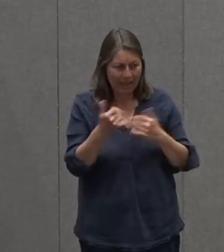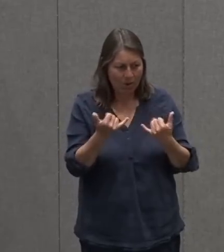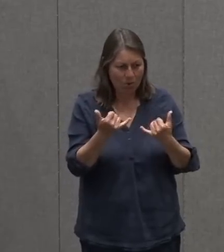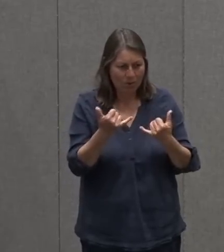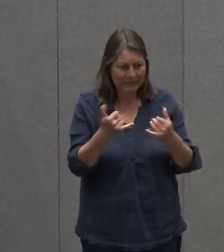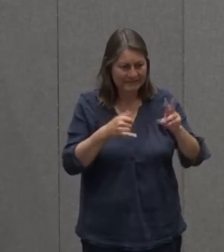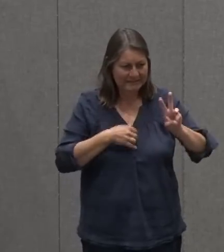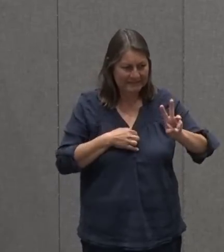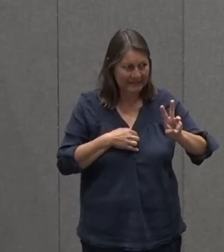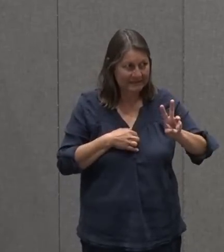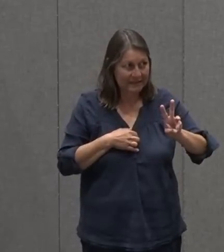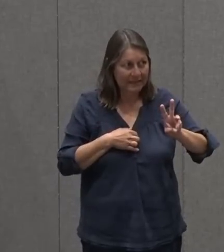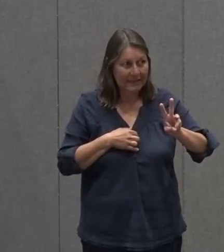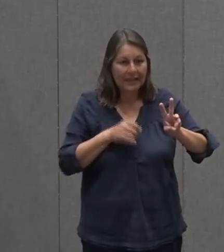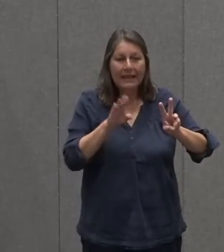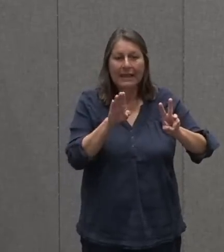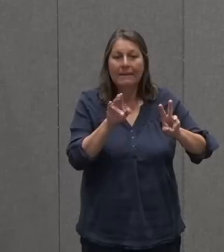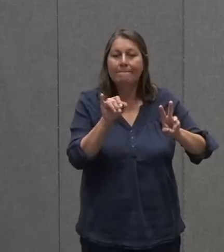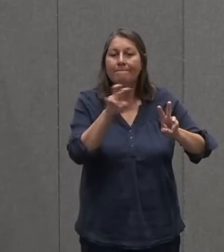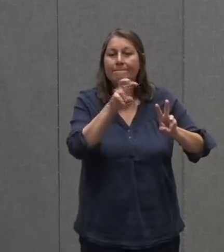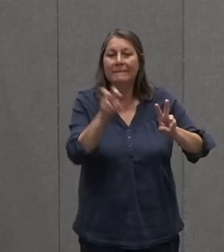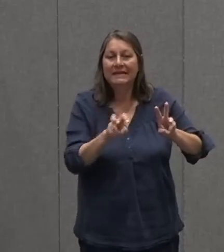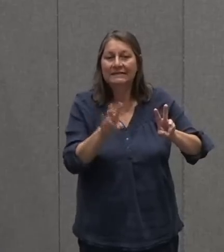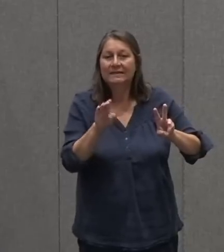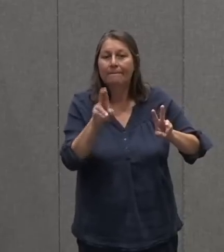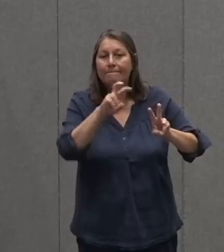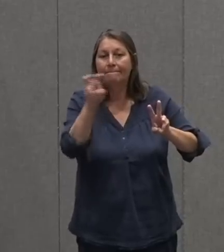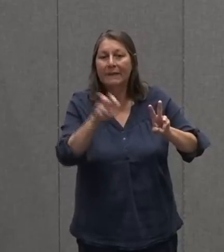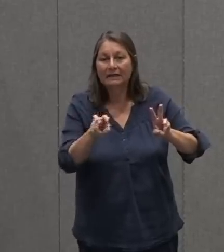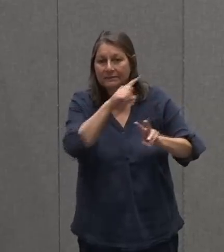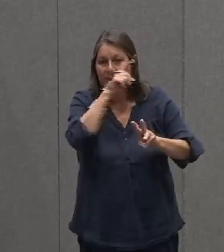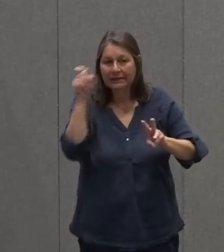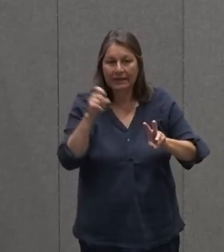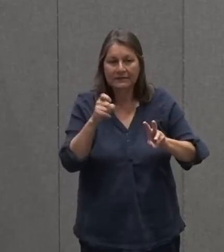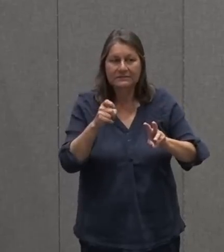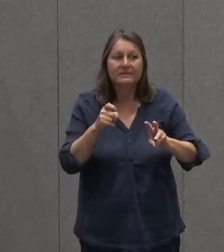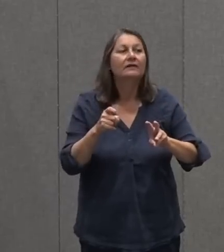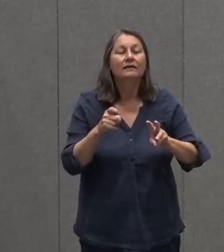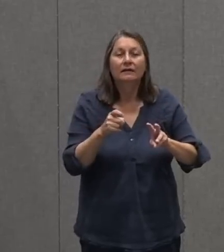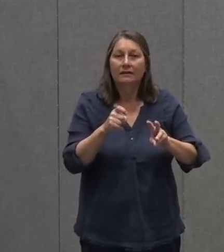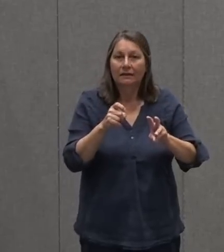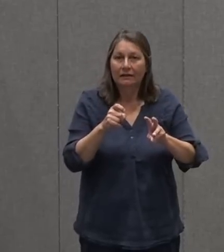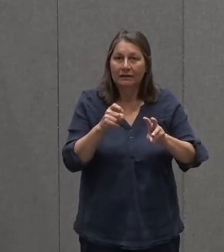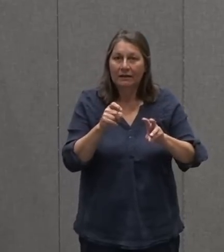we have to say biz buzz because it's also a multiple of three